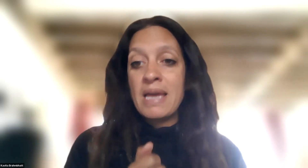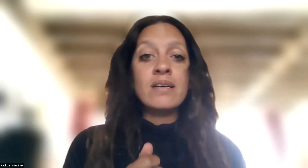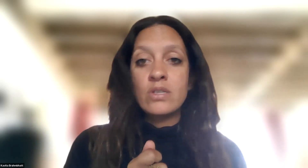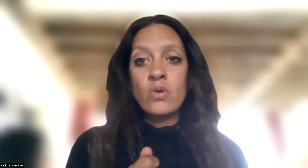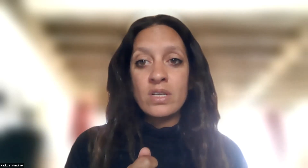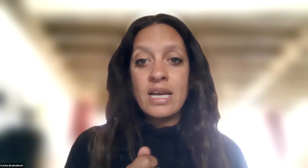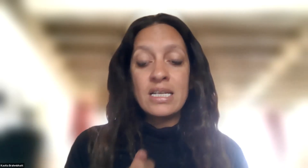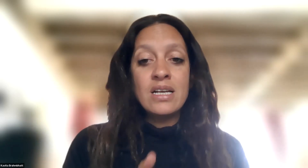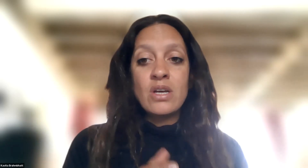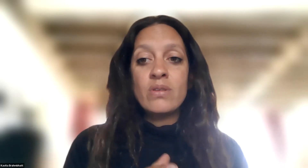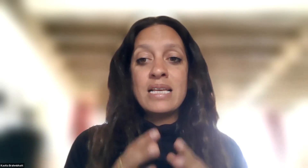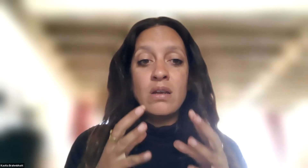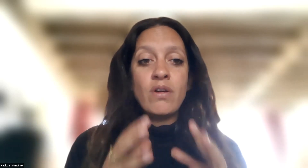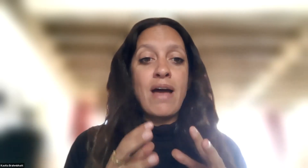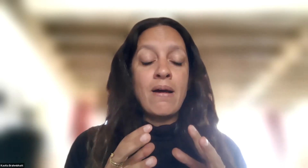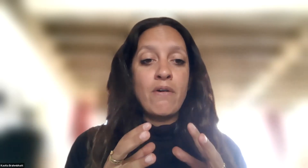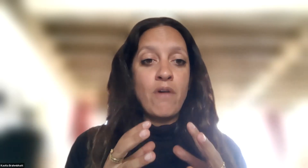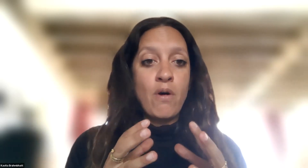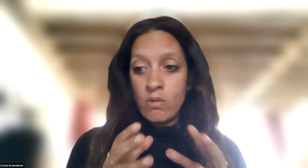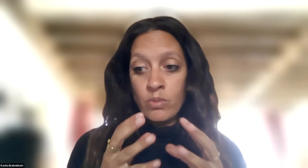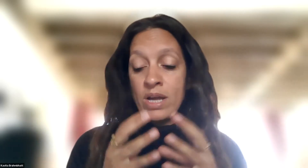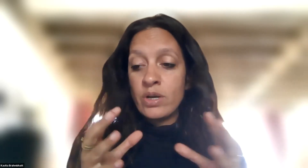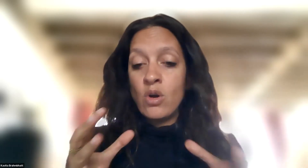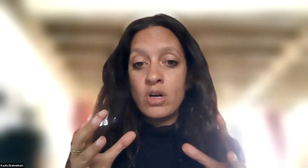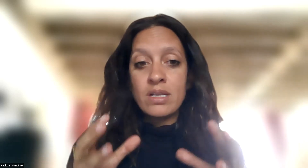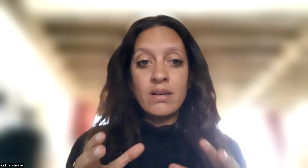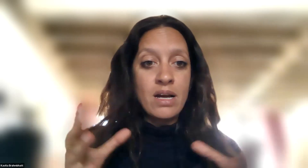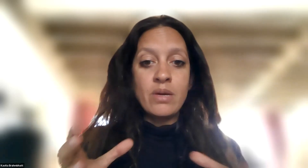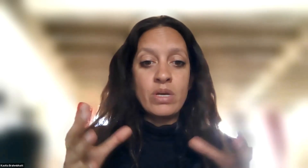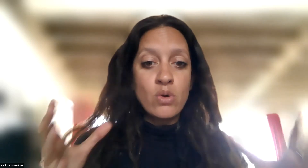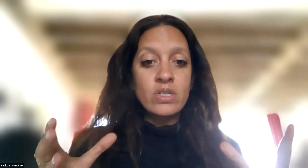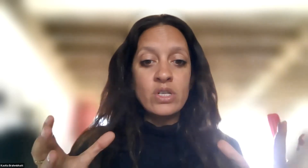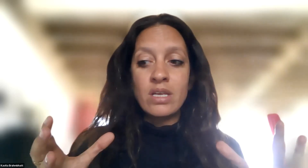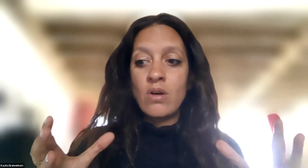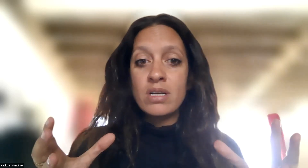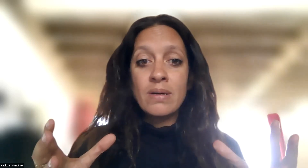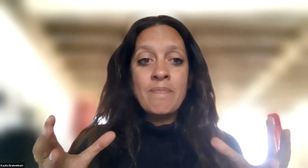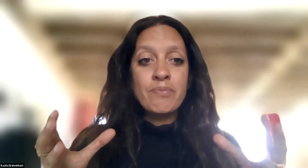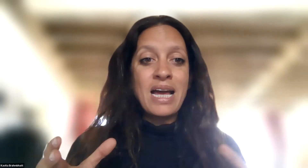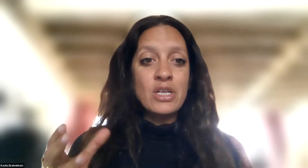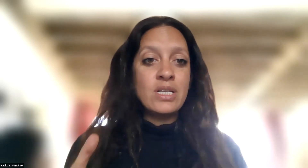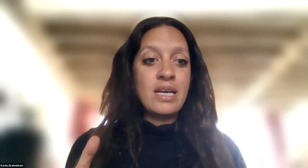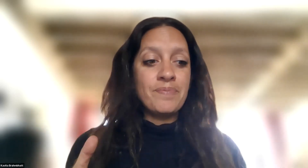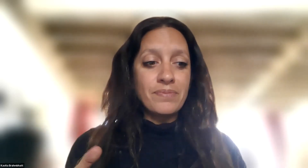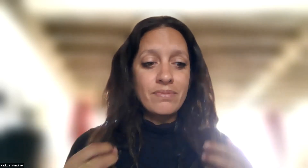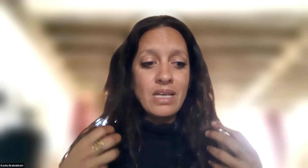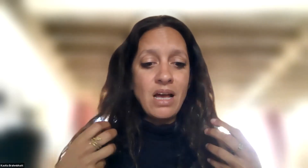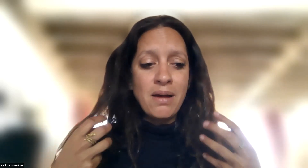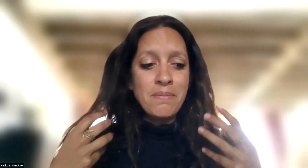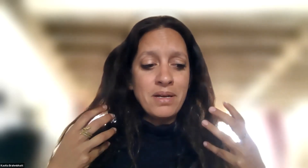think what we have underestimated is that coordination takes time, coordination costs money, no one really wants us to pay